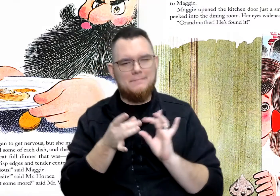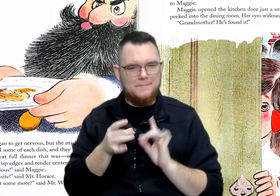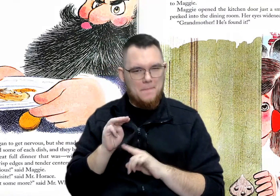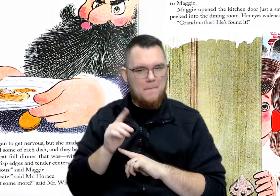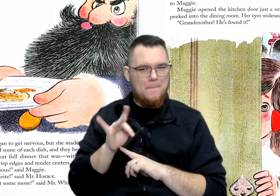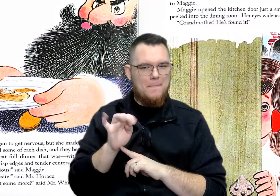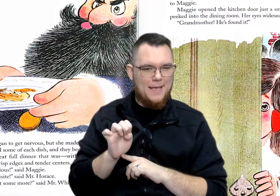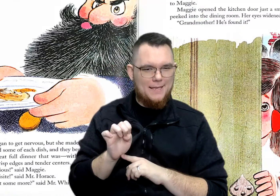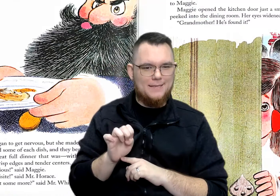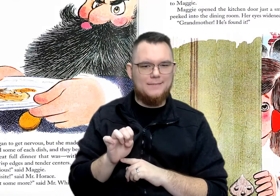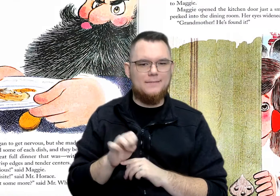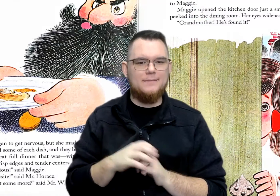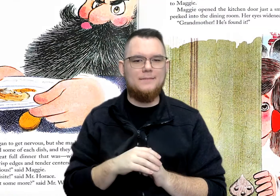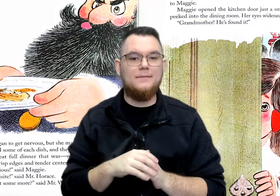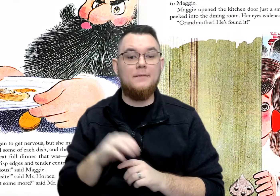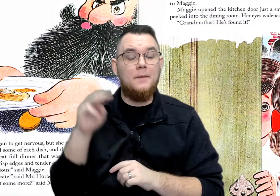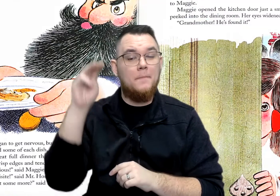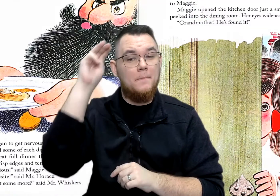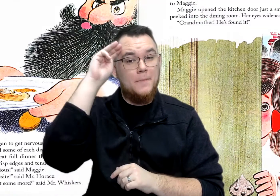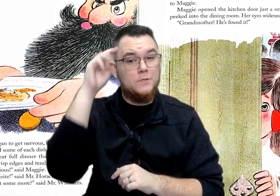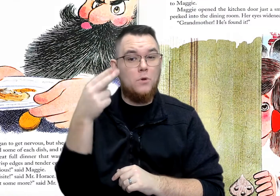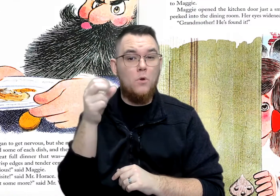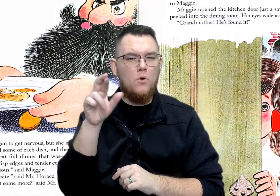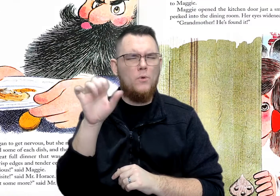“How exquisite!” said Mr. Horace.